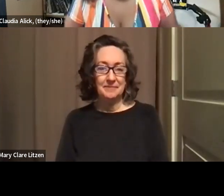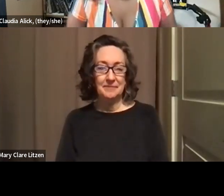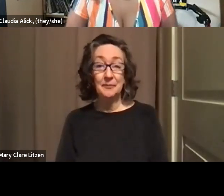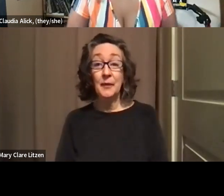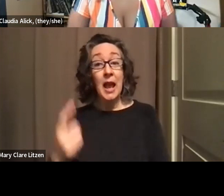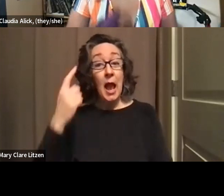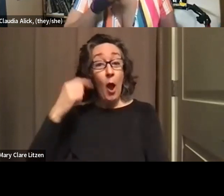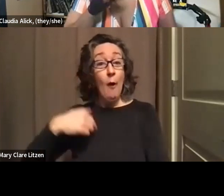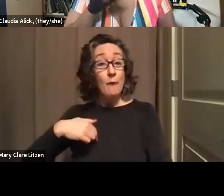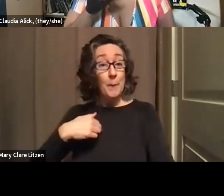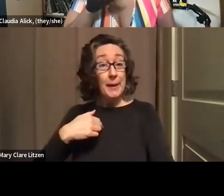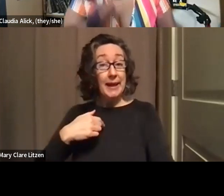And yeah, peace.